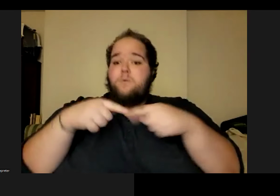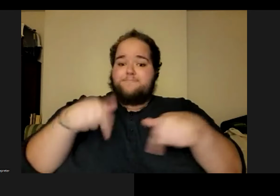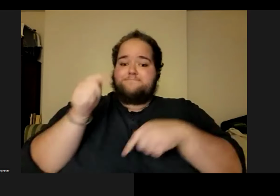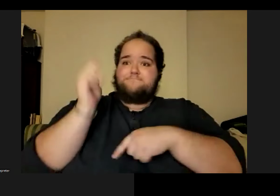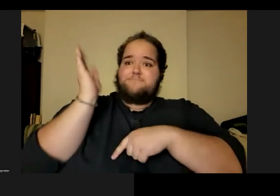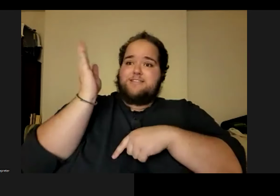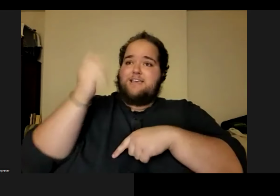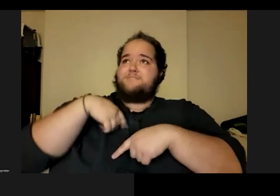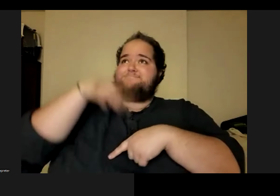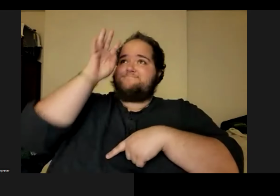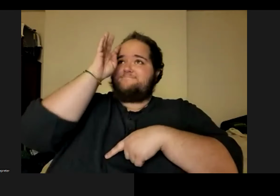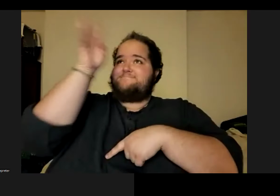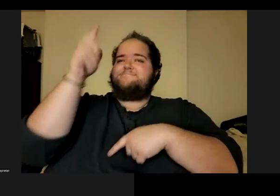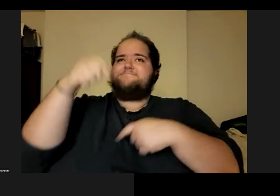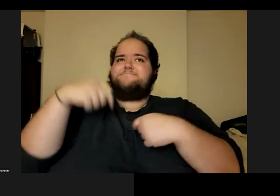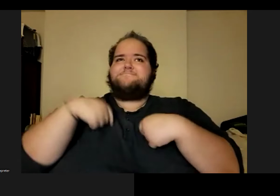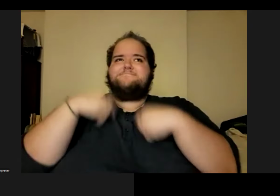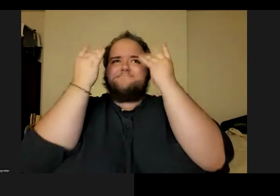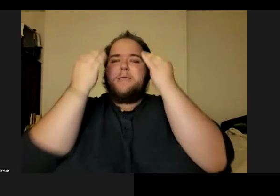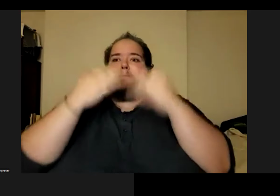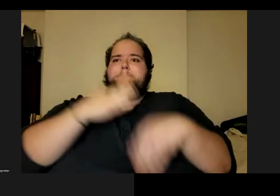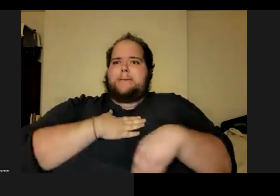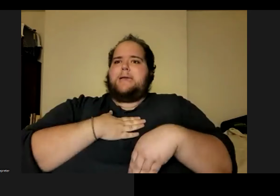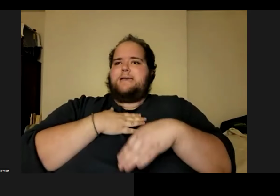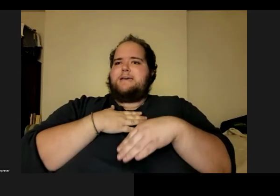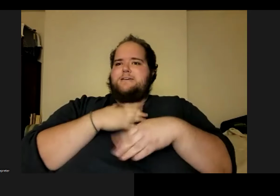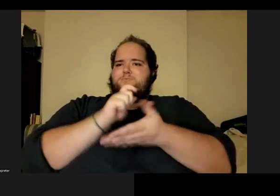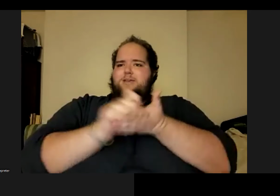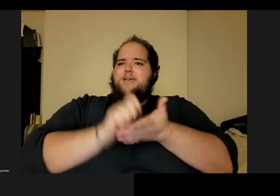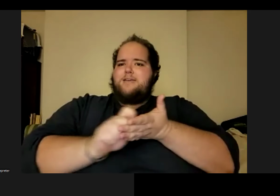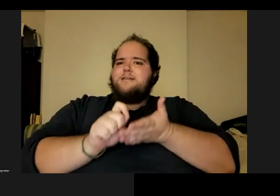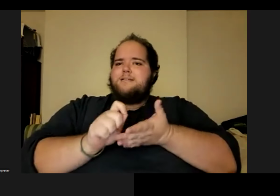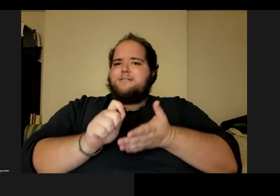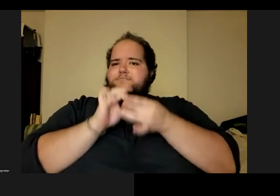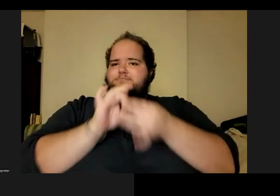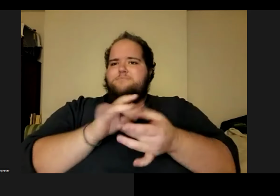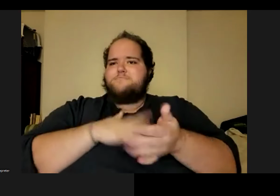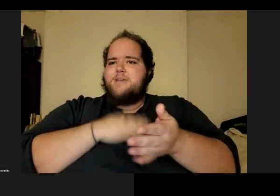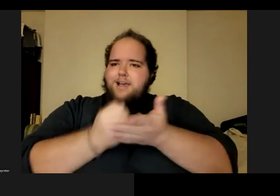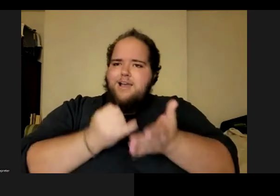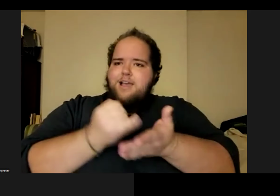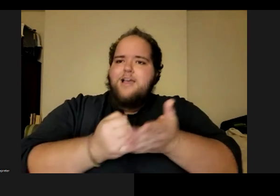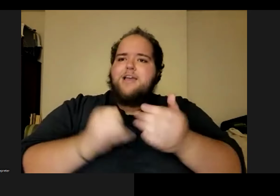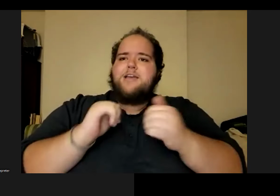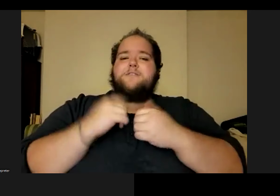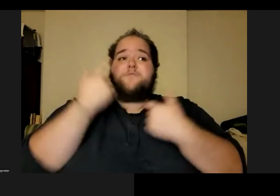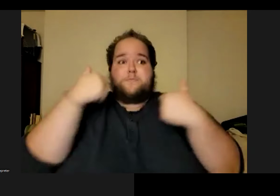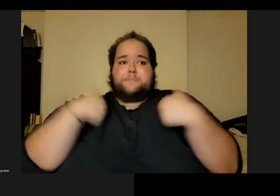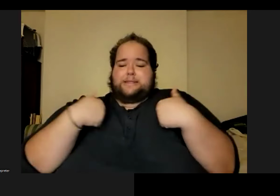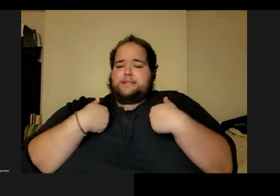my own art writing a lot of how I approach things. So for my approach